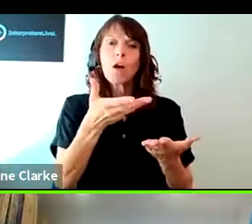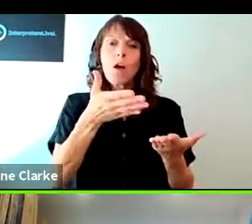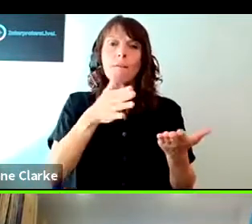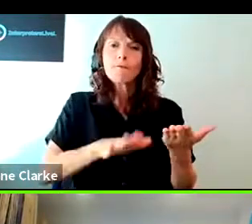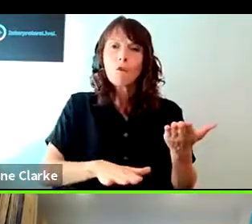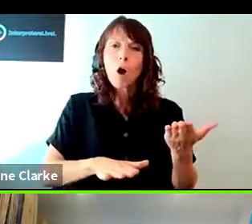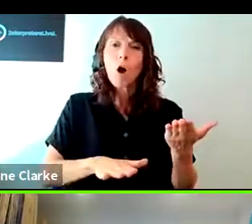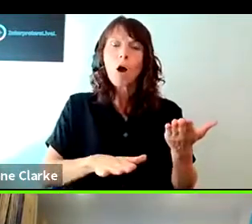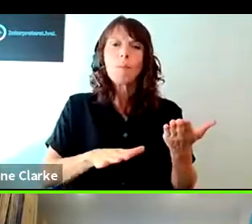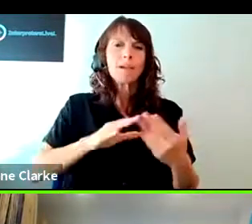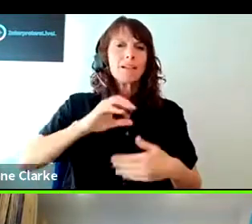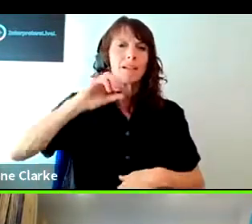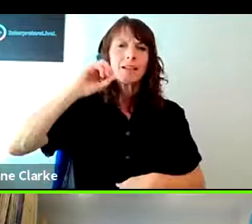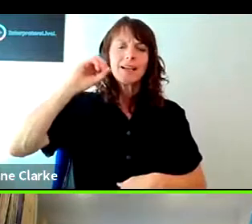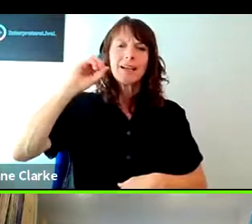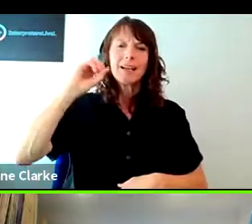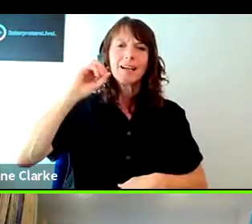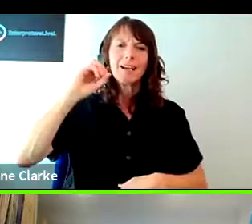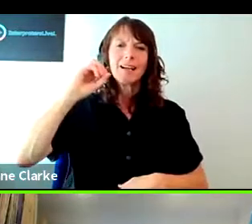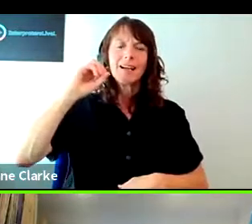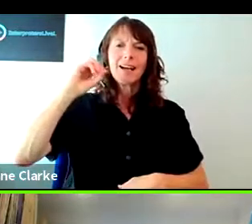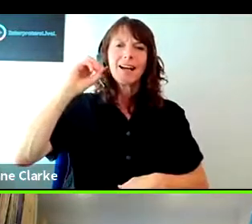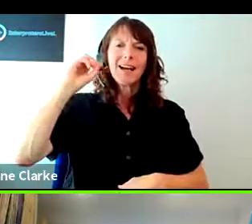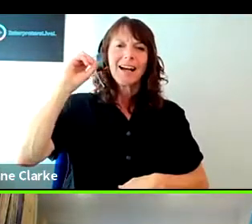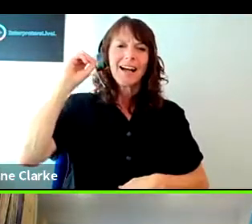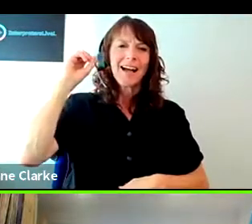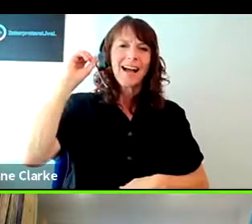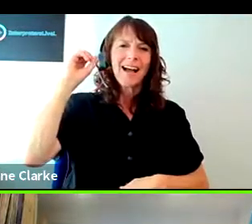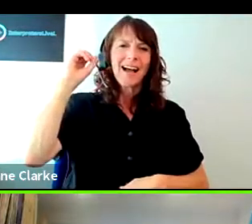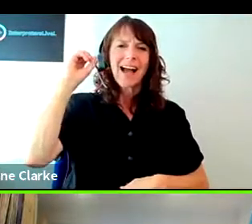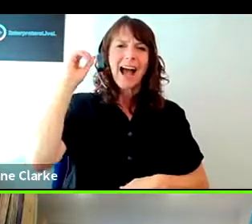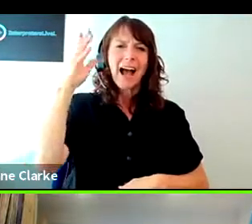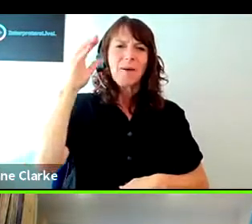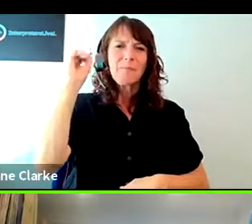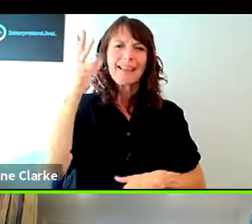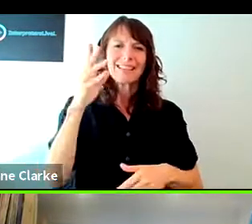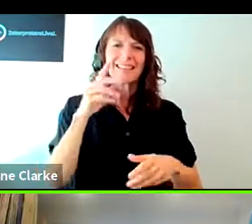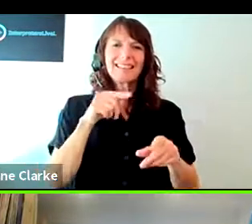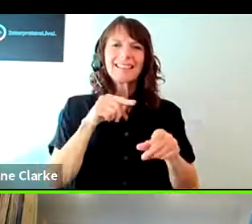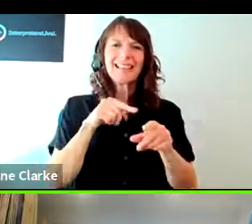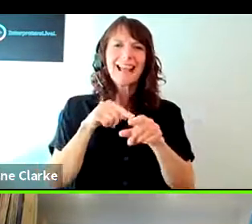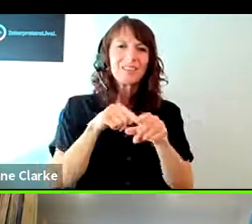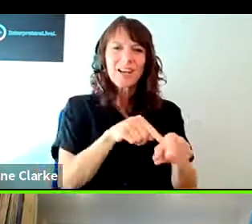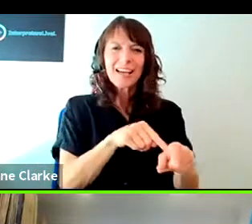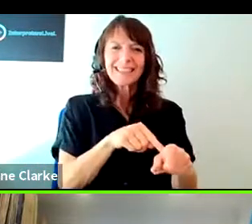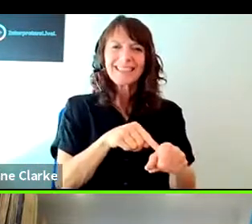ambulance, chasing parasite lawyers for their own personal gain. It's got